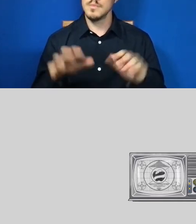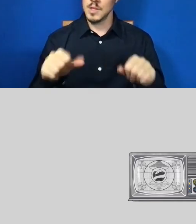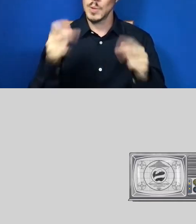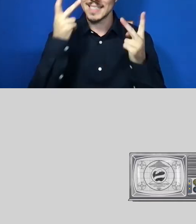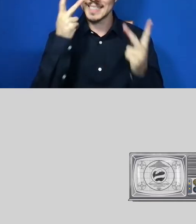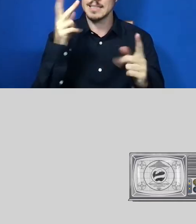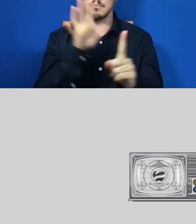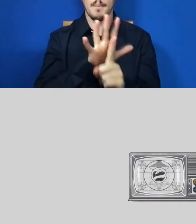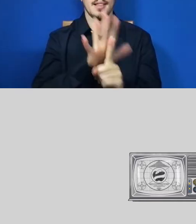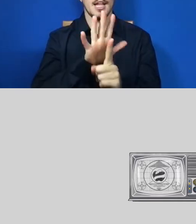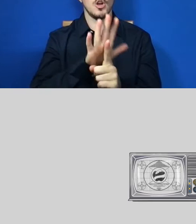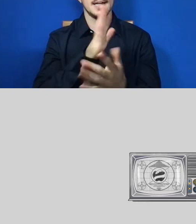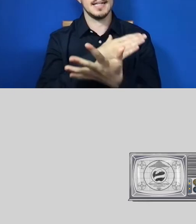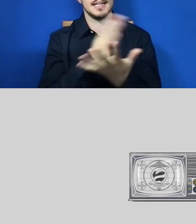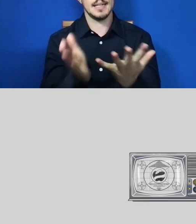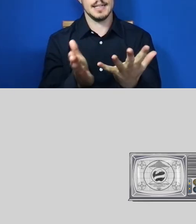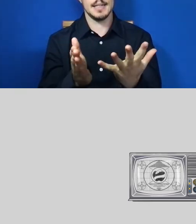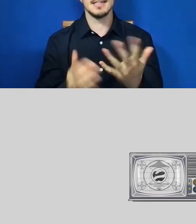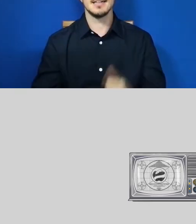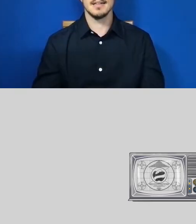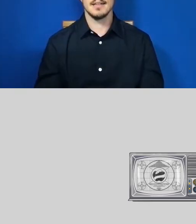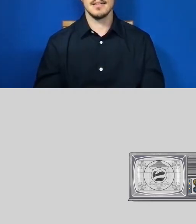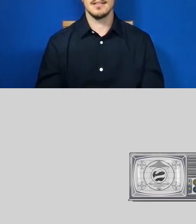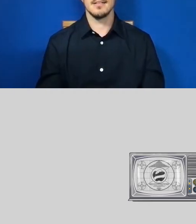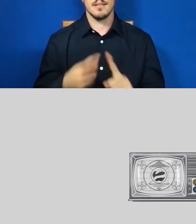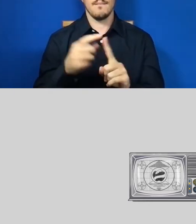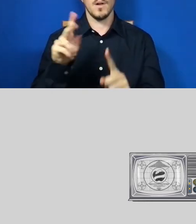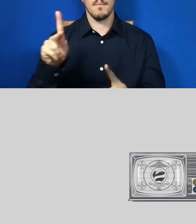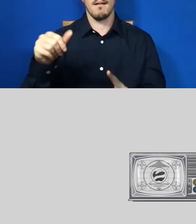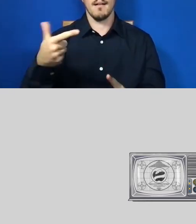You can see their popularity from the Kaggle report here.